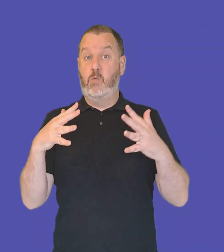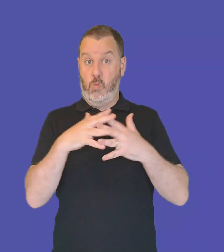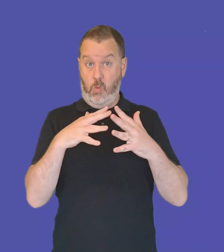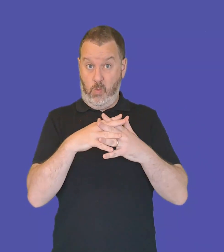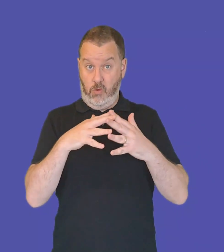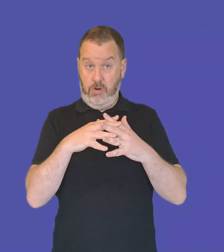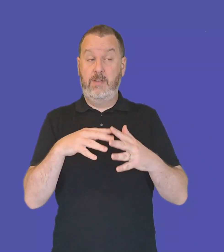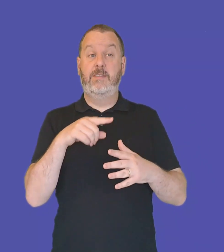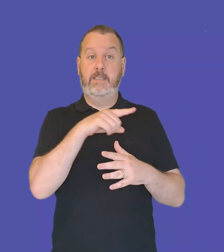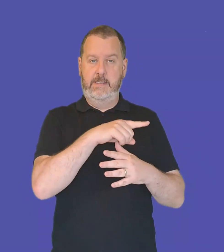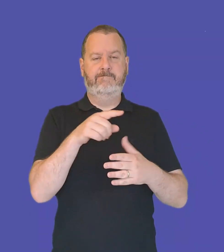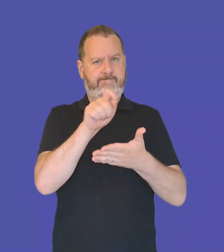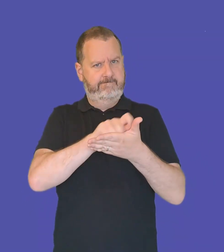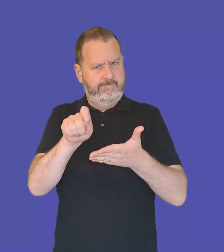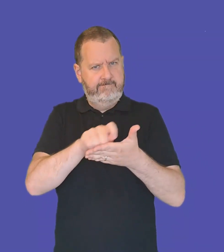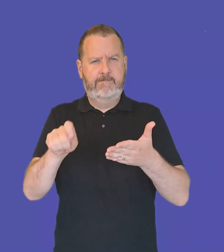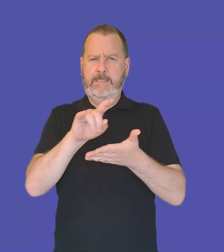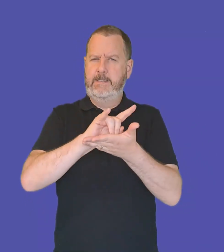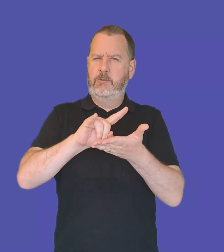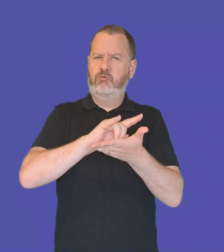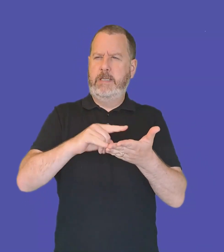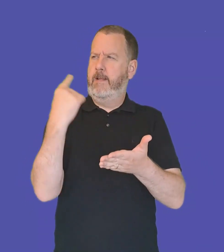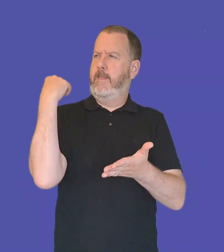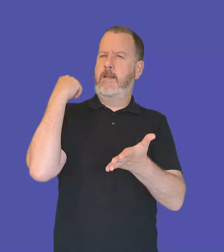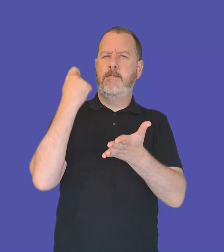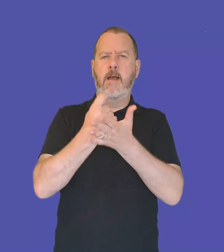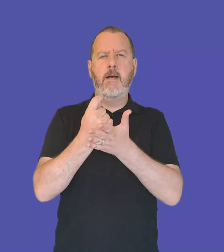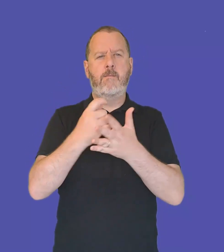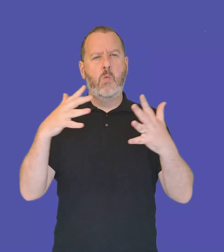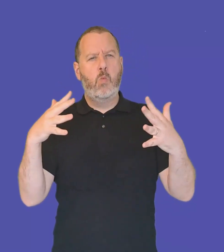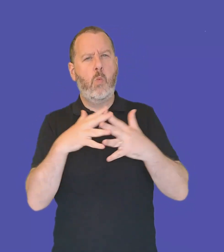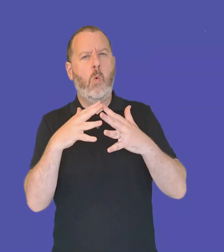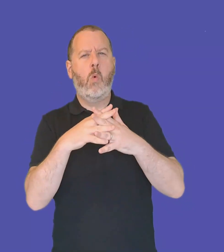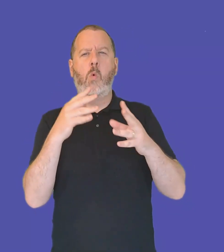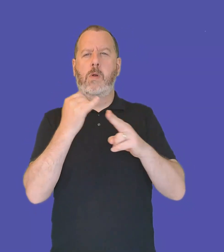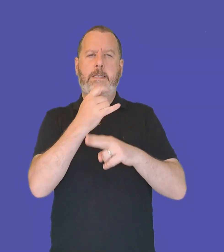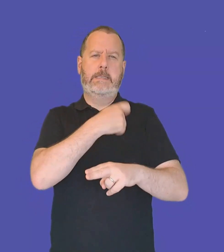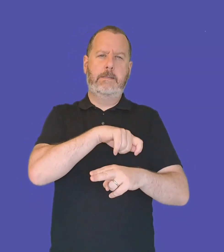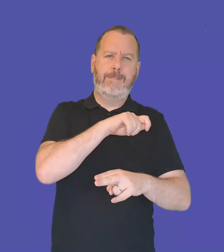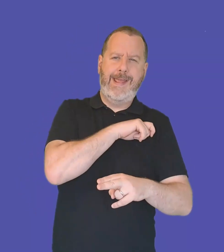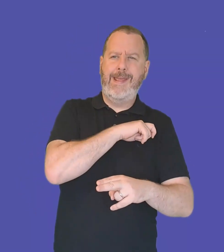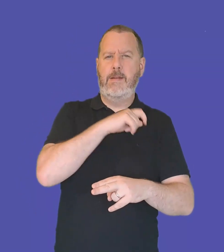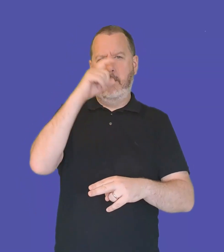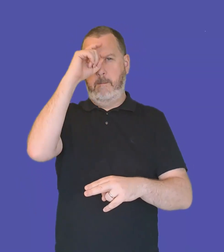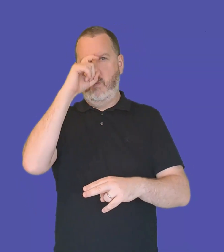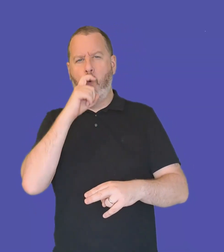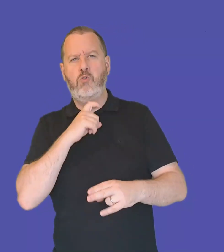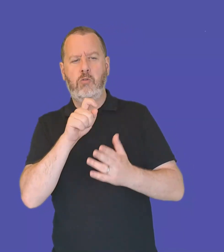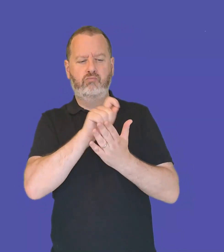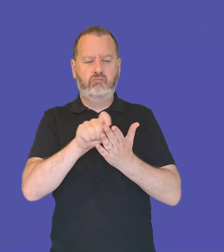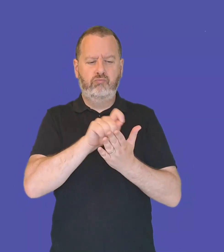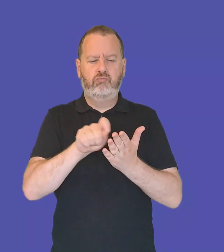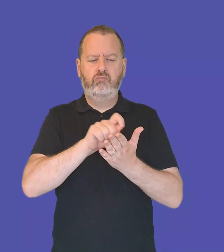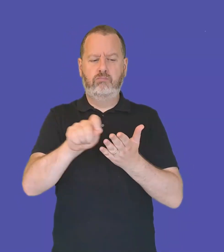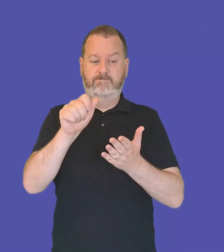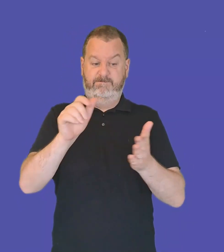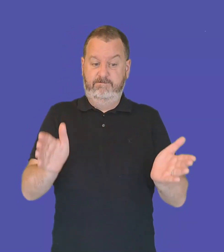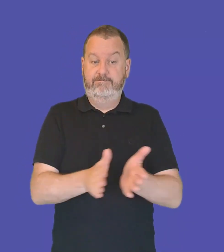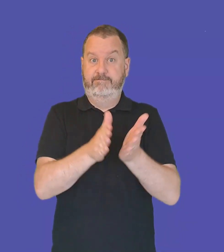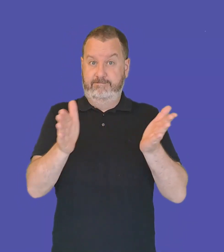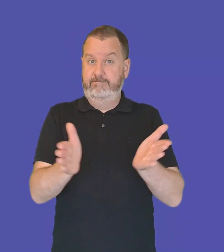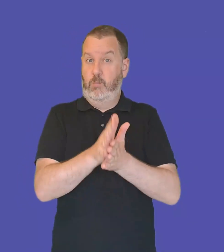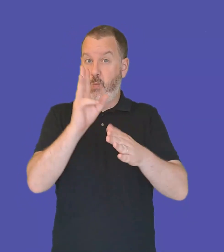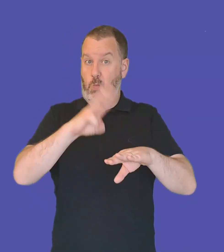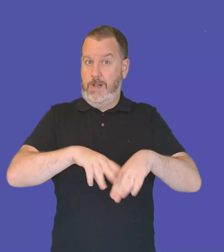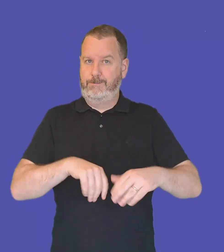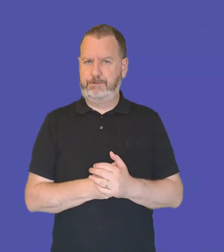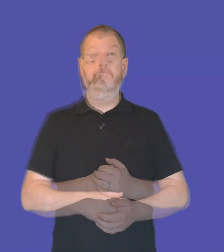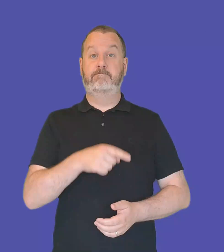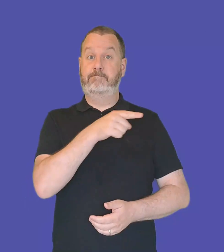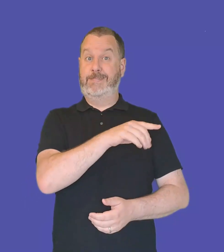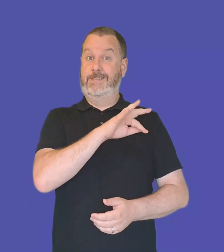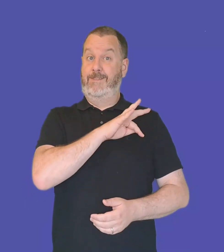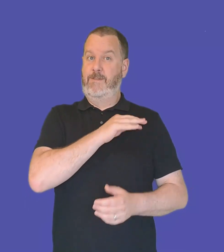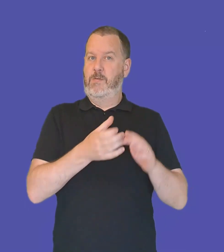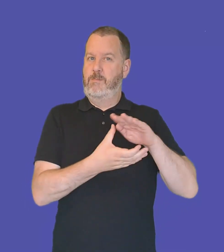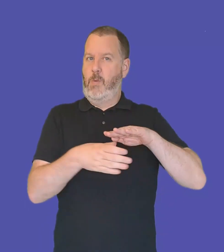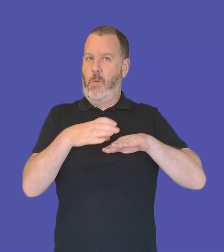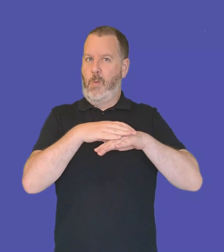He also wrote a famous history of the wars in Spain and Portugal, among other popular works.